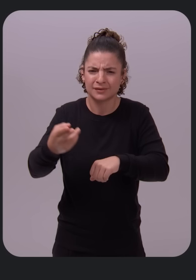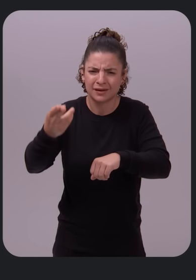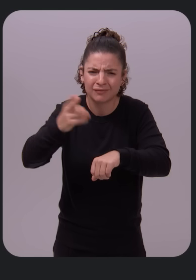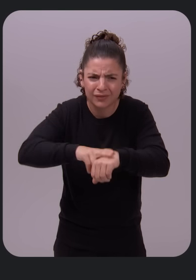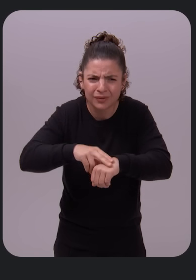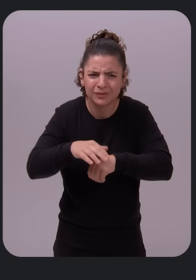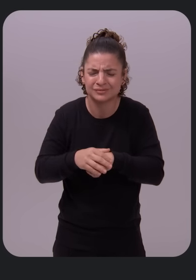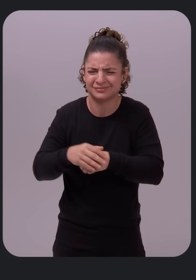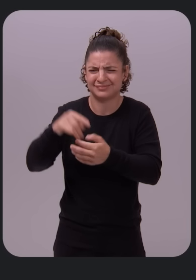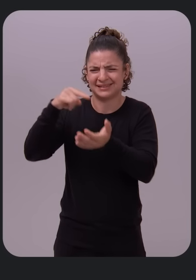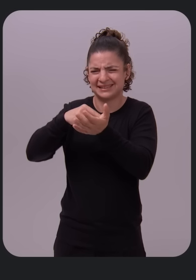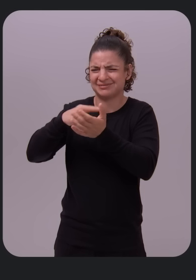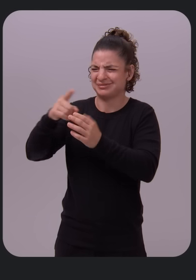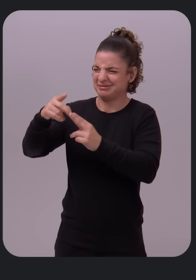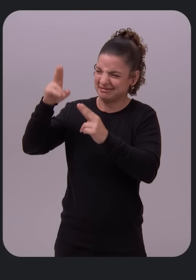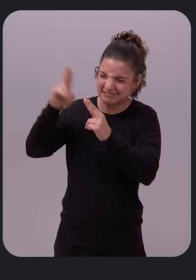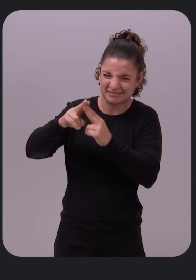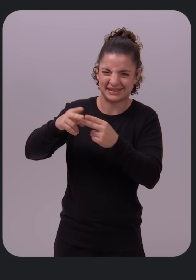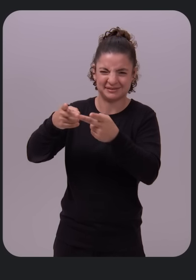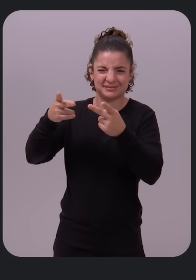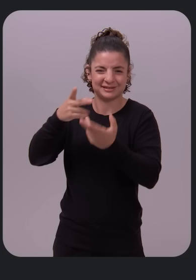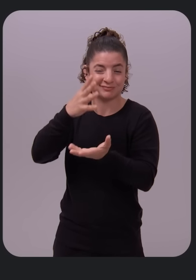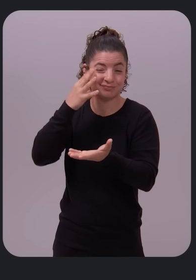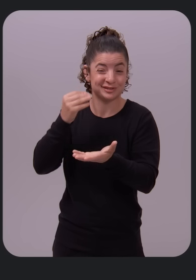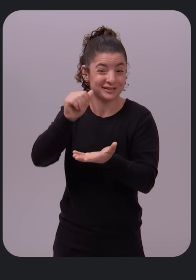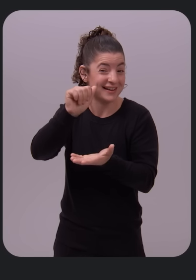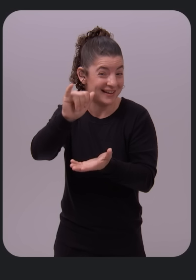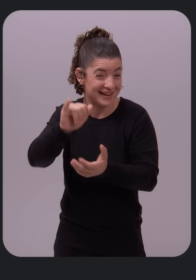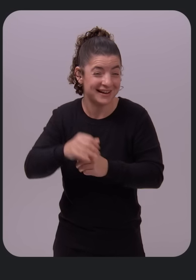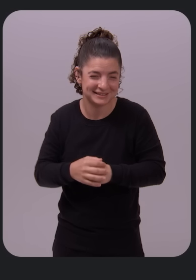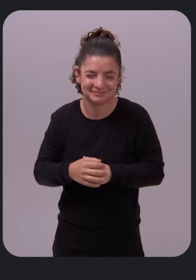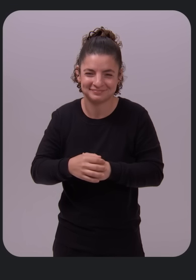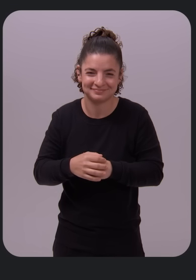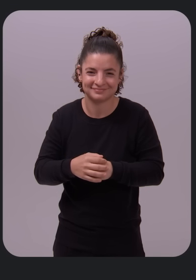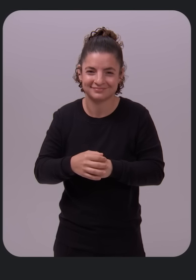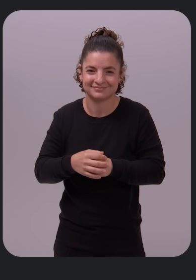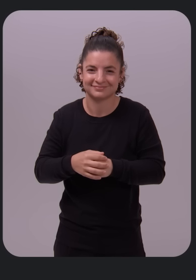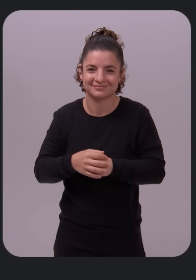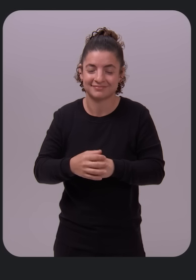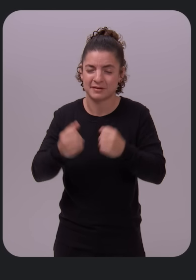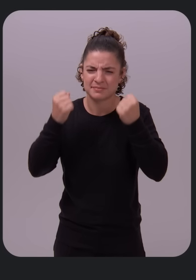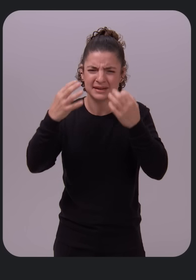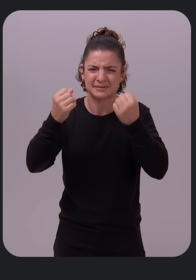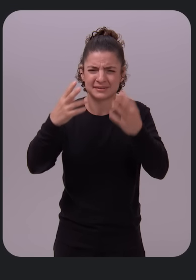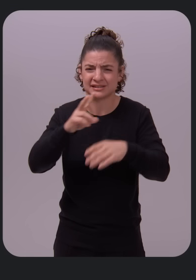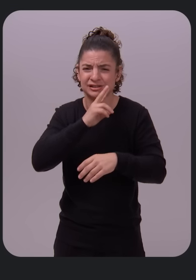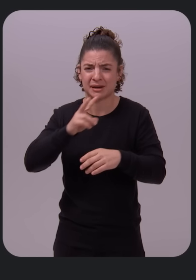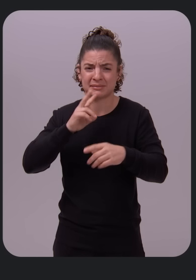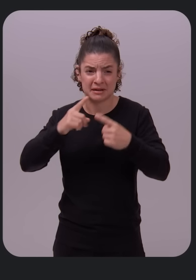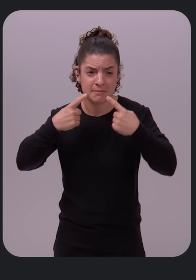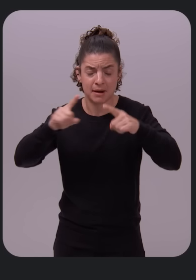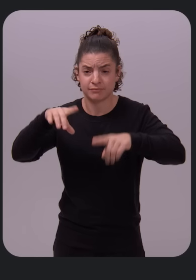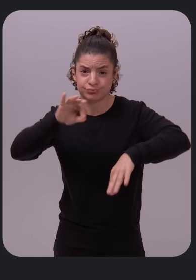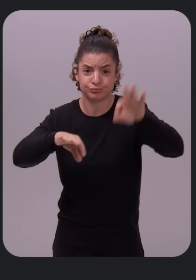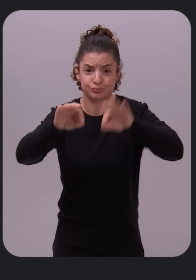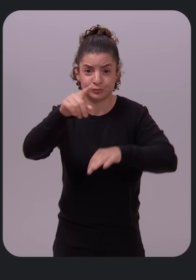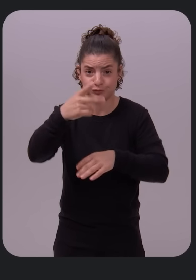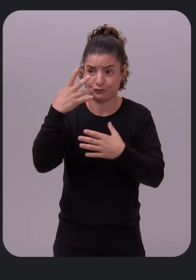And of course, Android is the best place to experience AI. Many of the Gemini breakthroughs you saw today